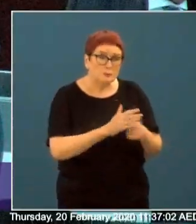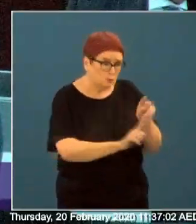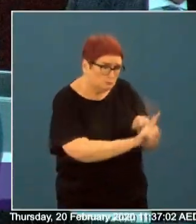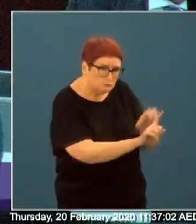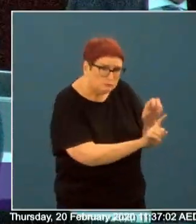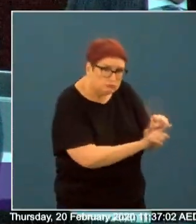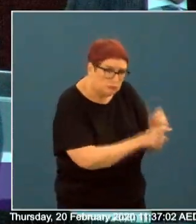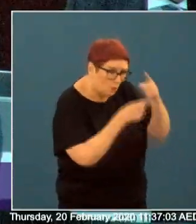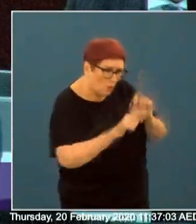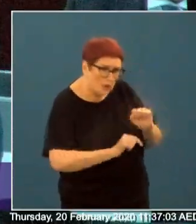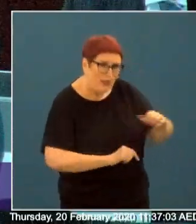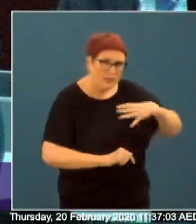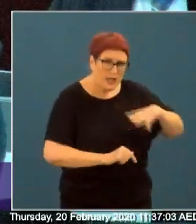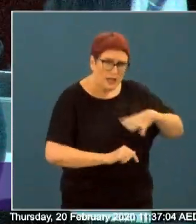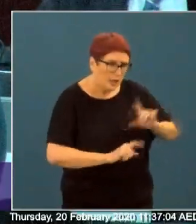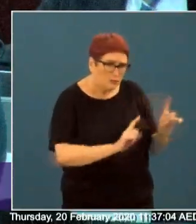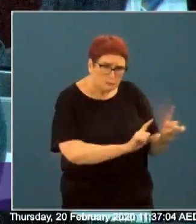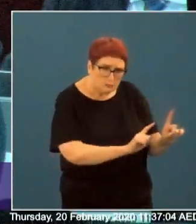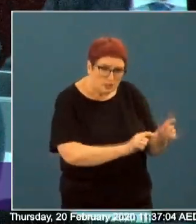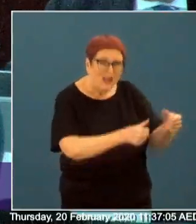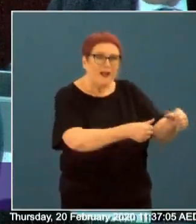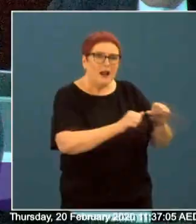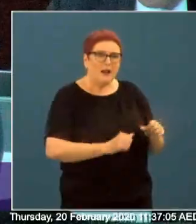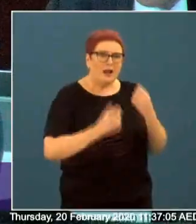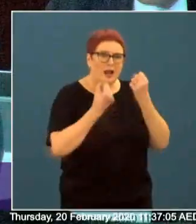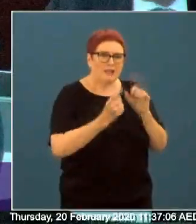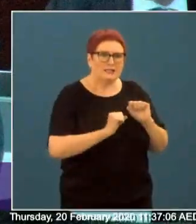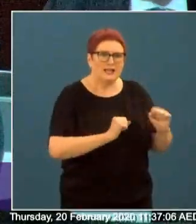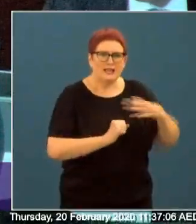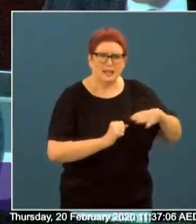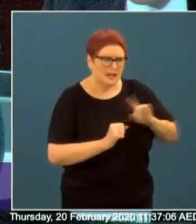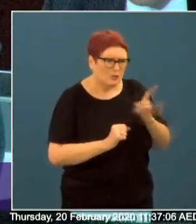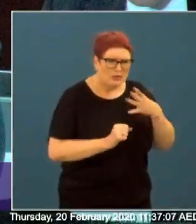of need and then, in turn, understand the nature of that need and then,